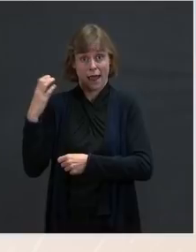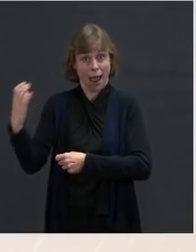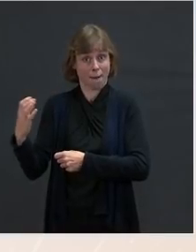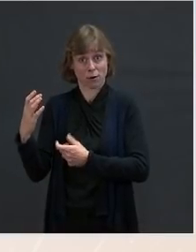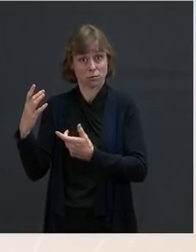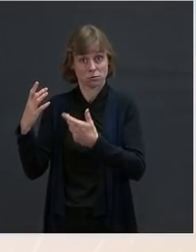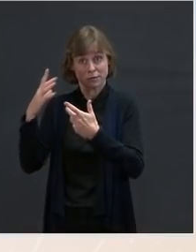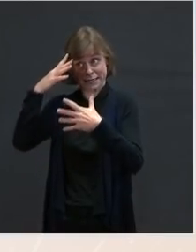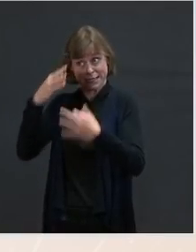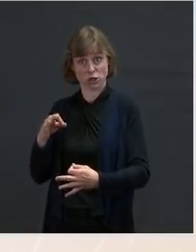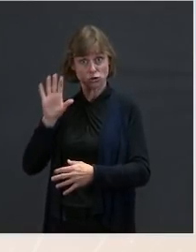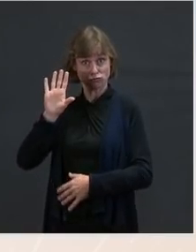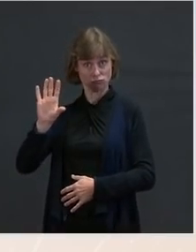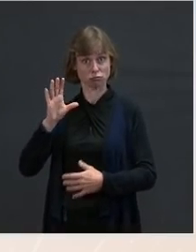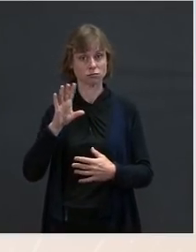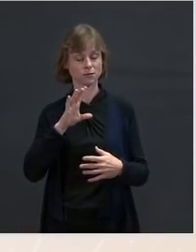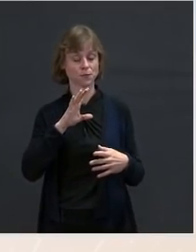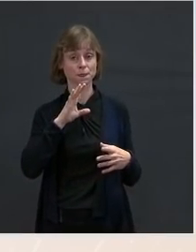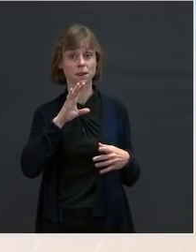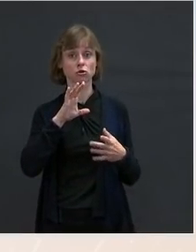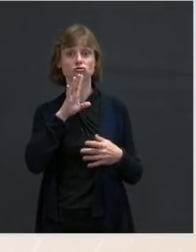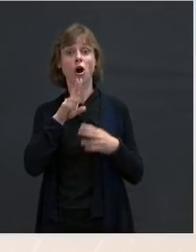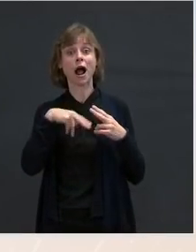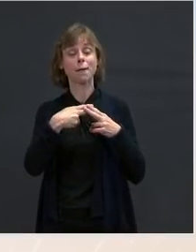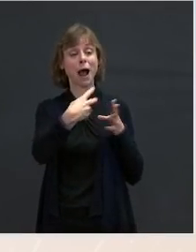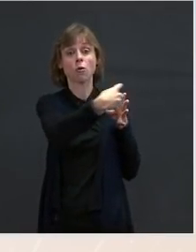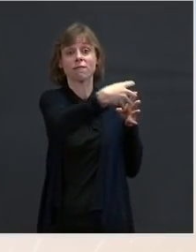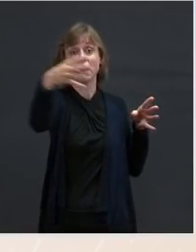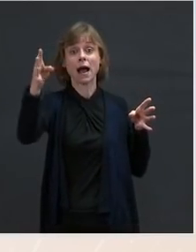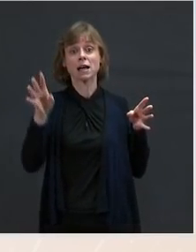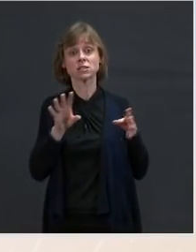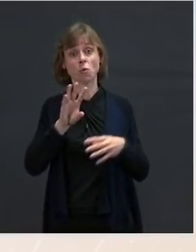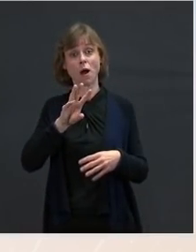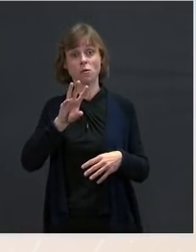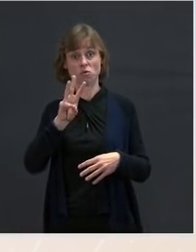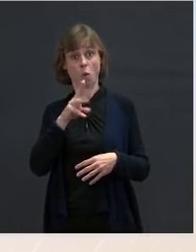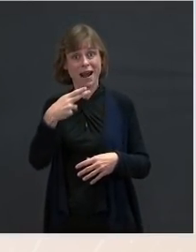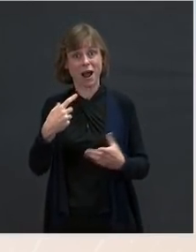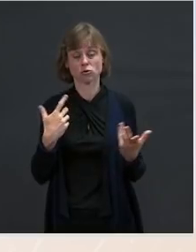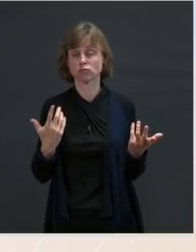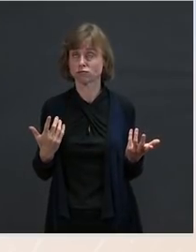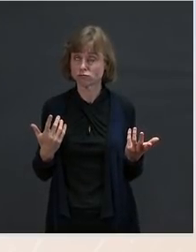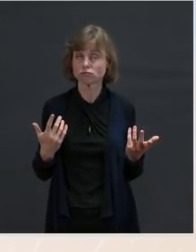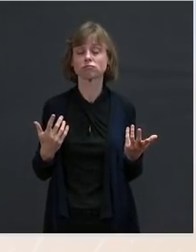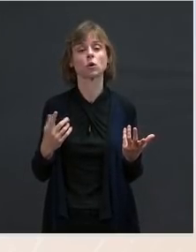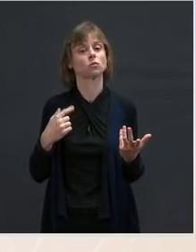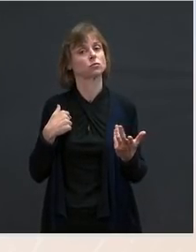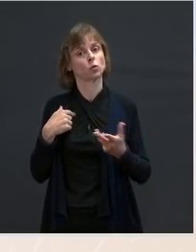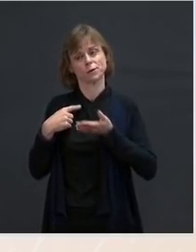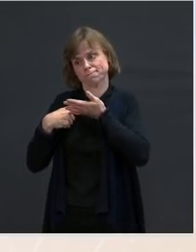As it relates to the fencing around the White House, you know, we work, of course, closely with the Secret Service, the National Park Service.